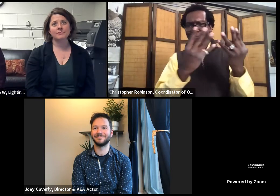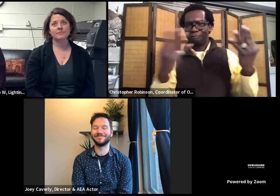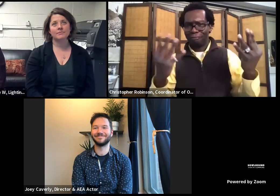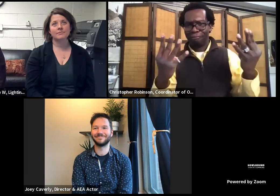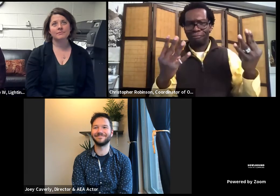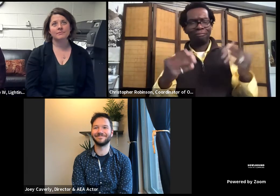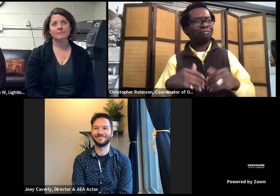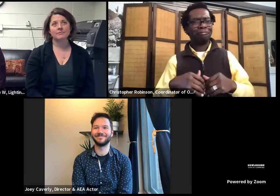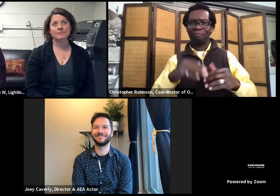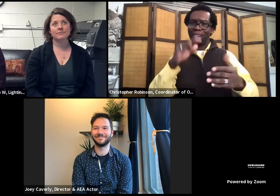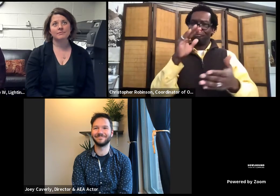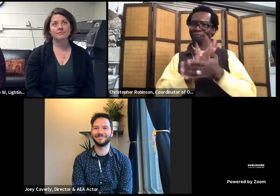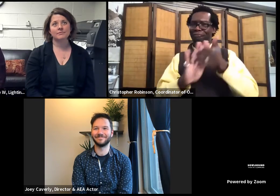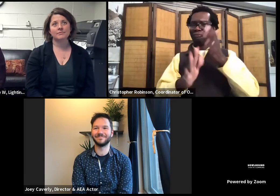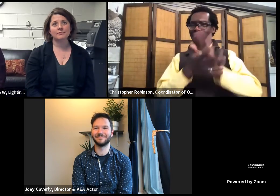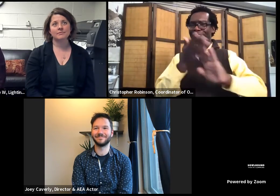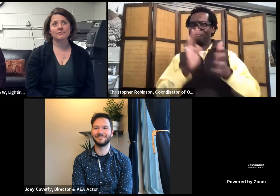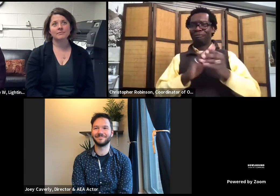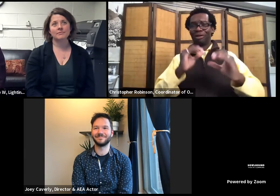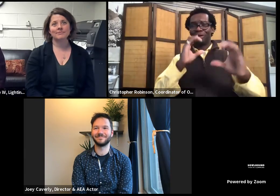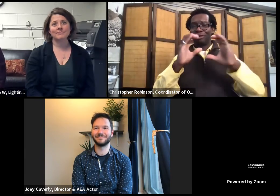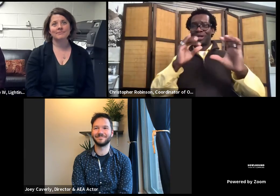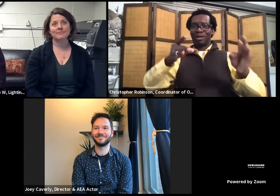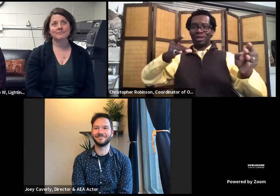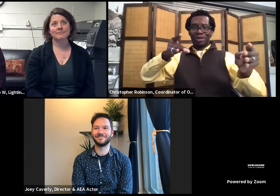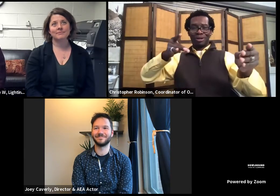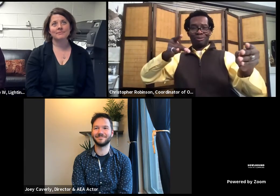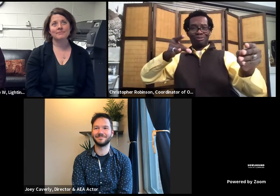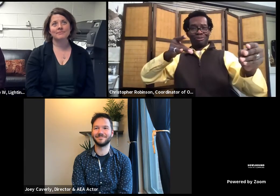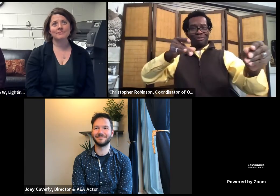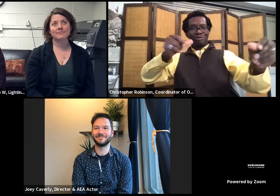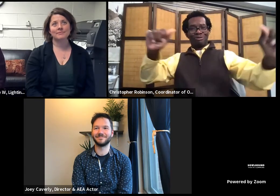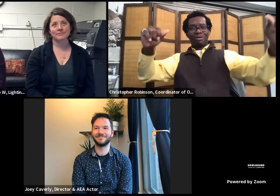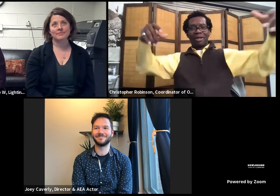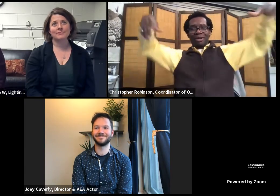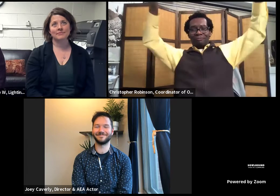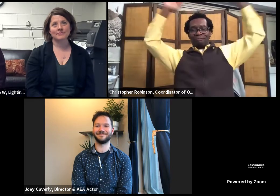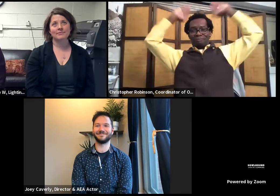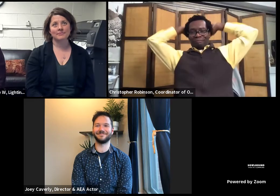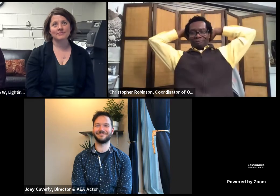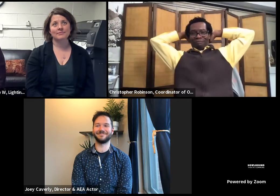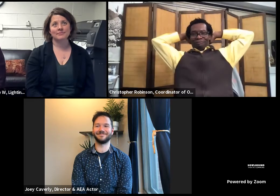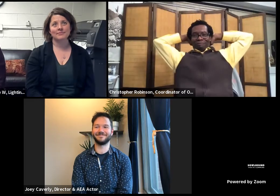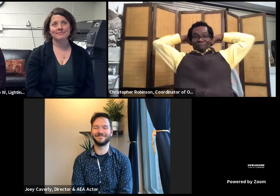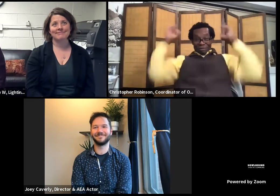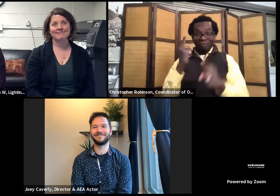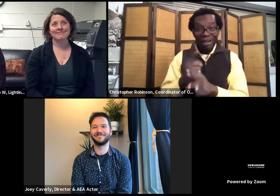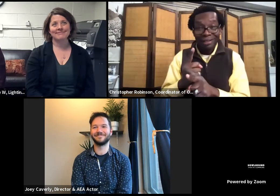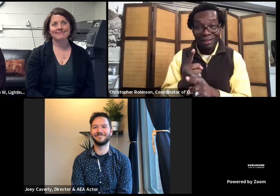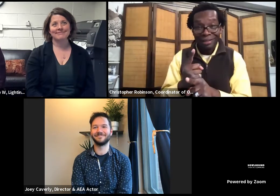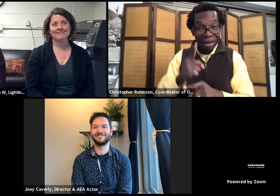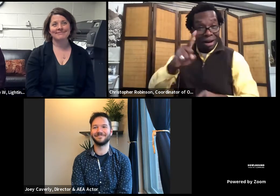interpreters for everything. I mean, that would be, and think that they've solved all the communication problems by, you know, is that right?